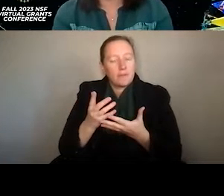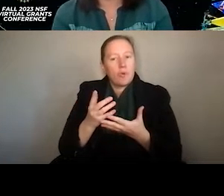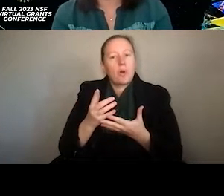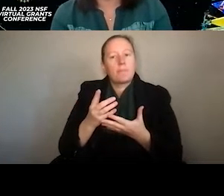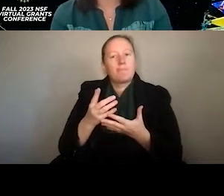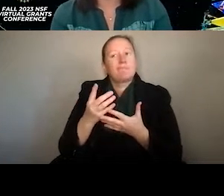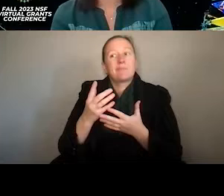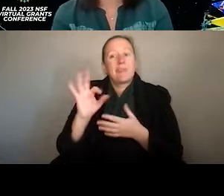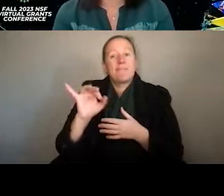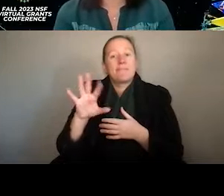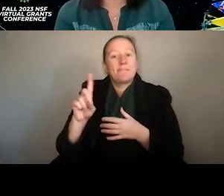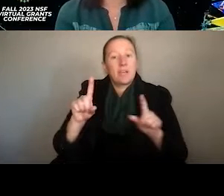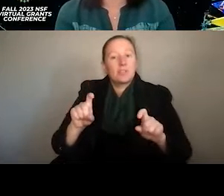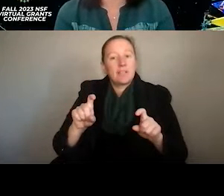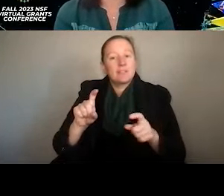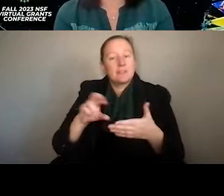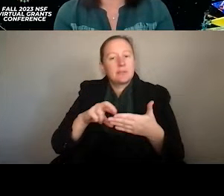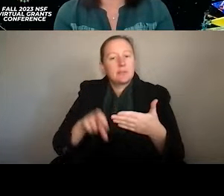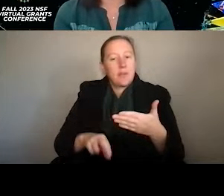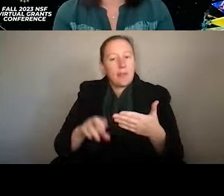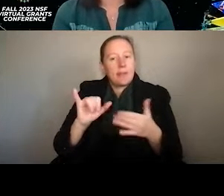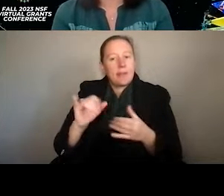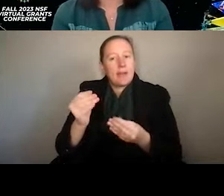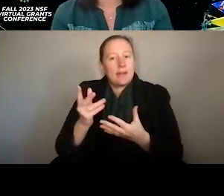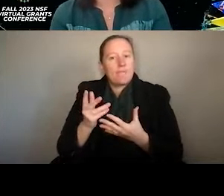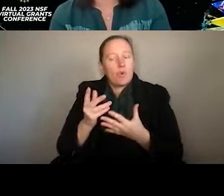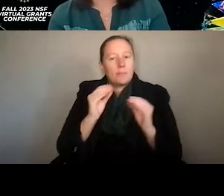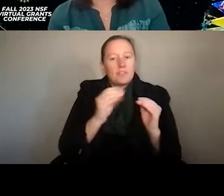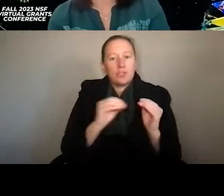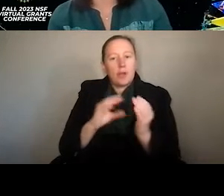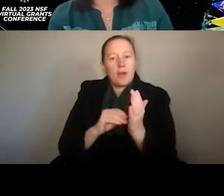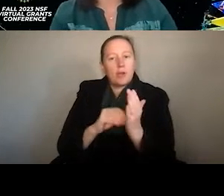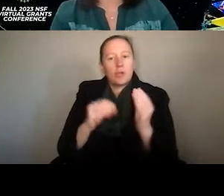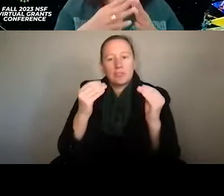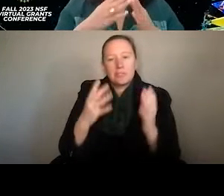products that inform teaching and learning. Teachers and students who participate